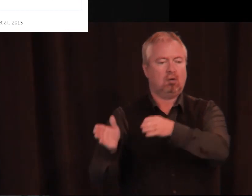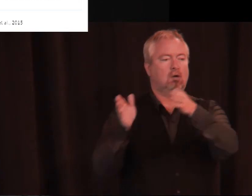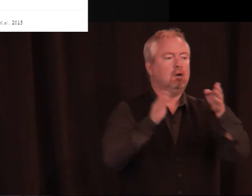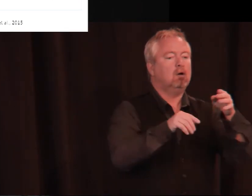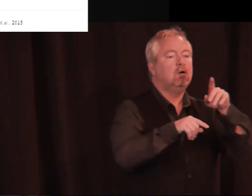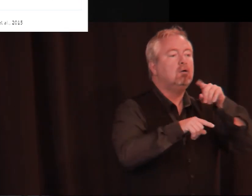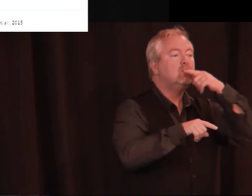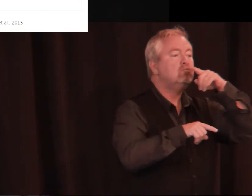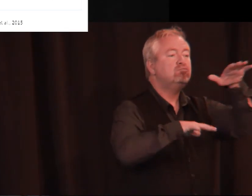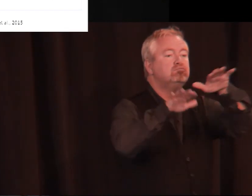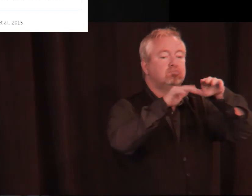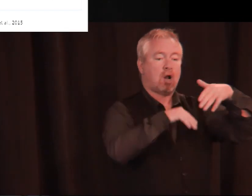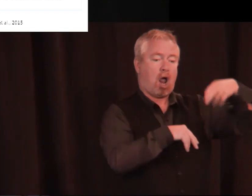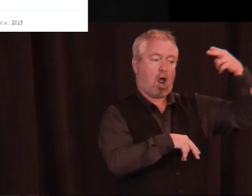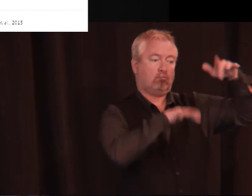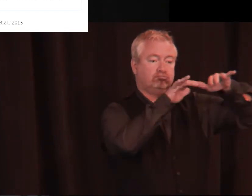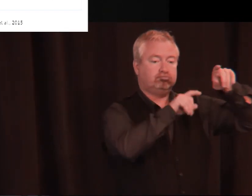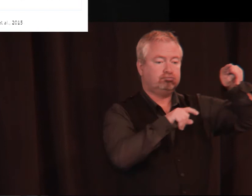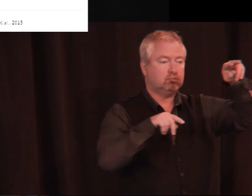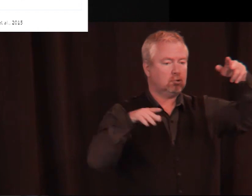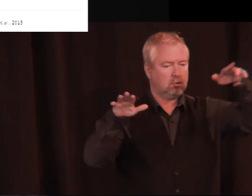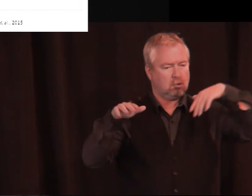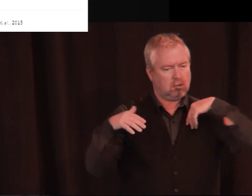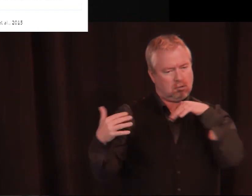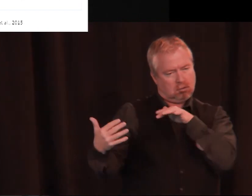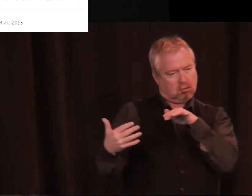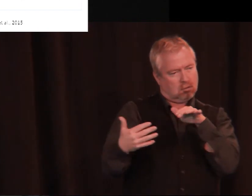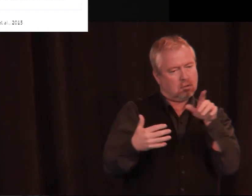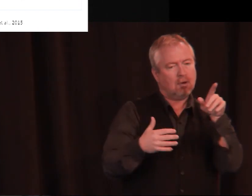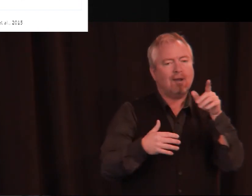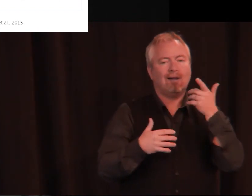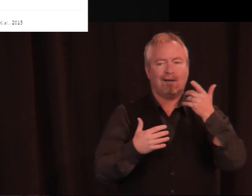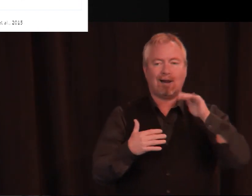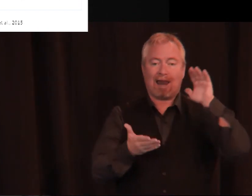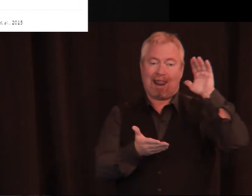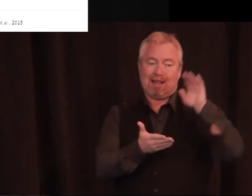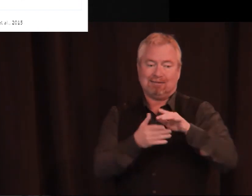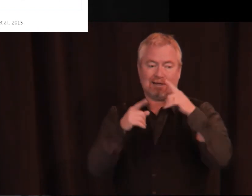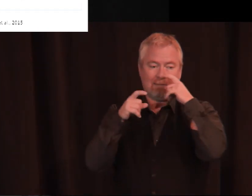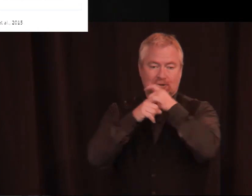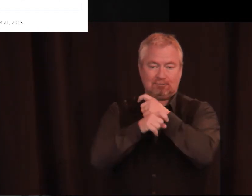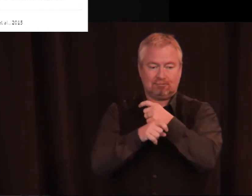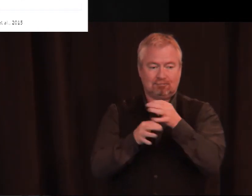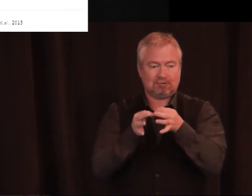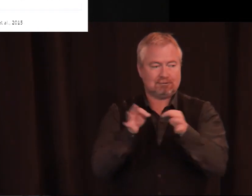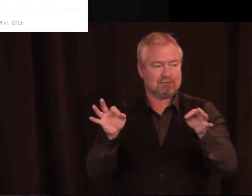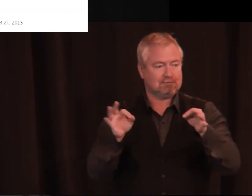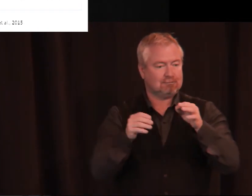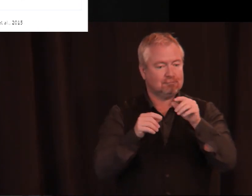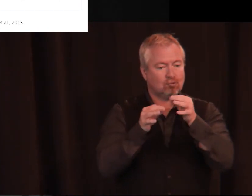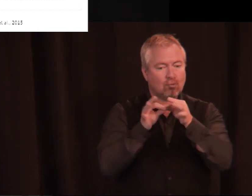They also tended to use less complex sentences with the hard-of-hearing children and they also used fewer different words.